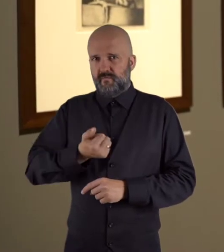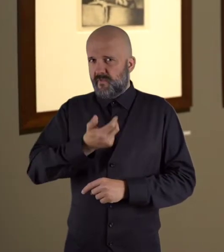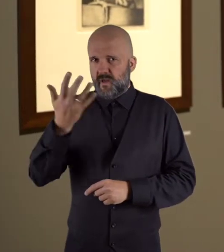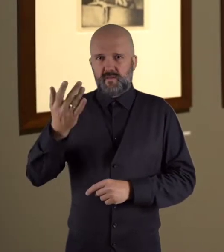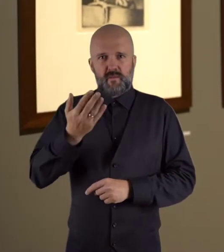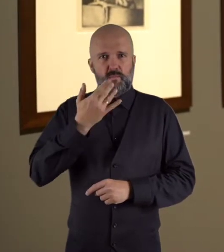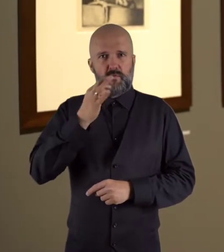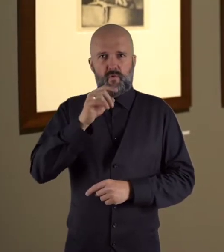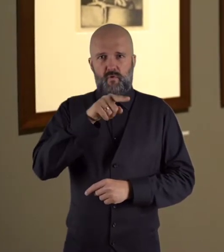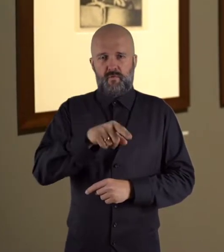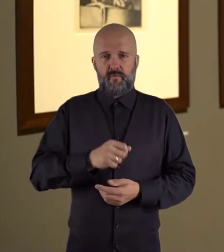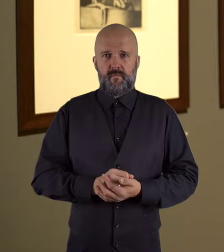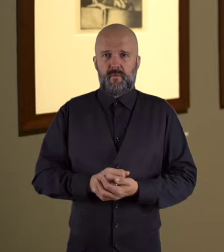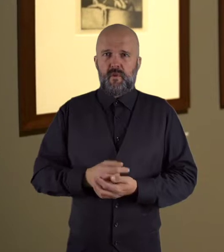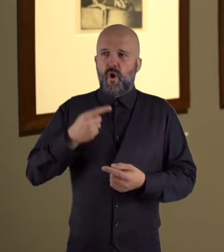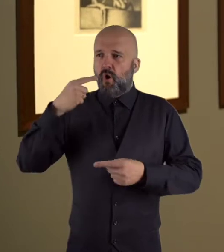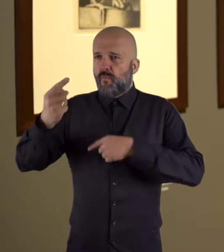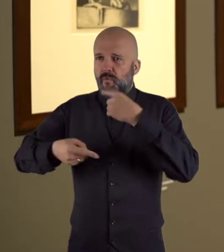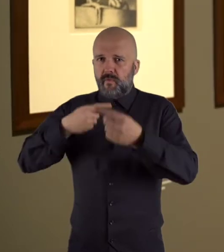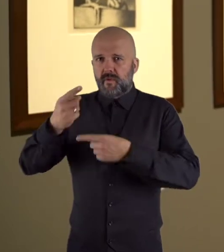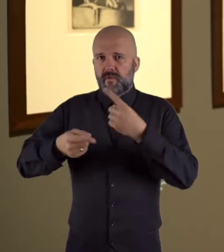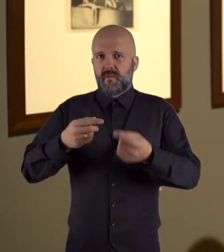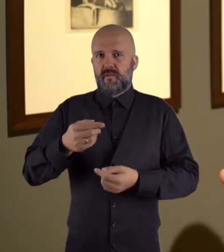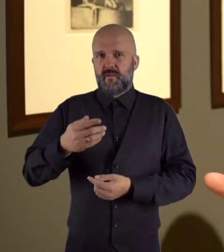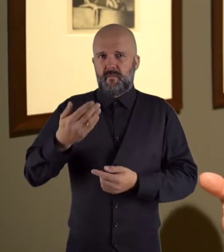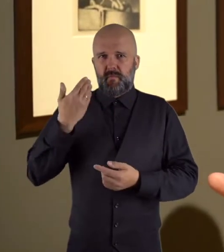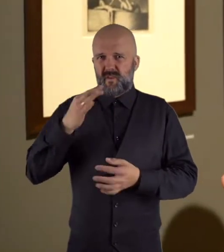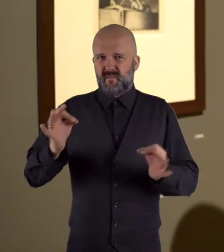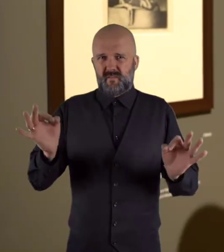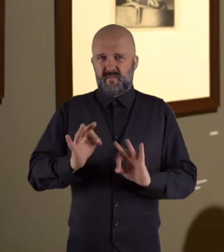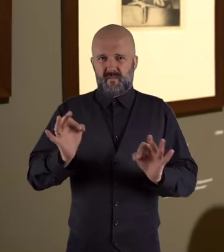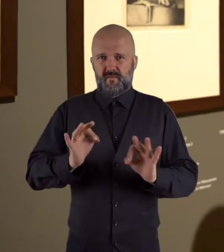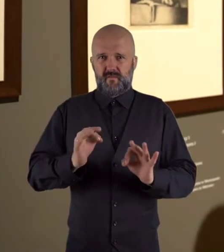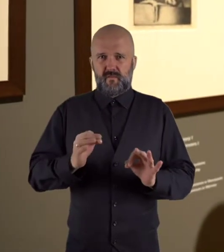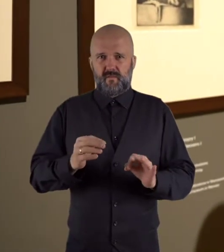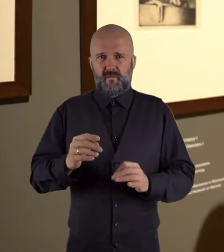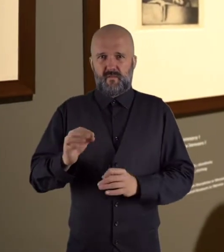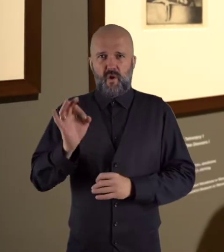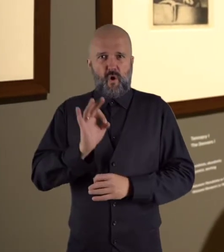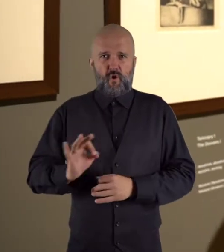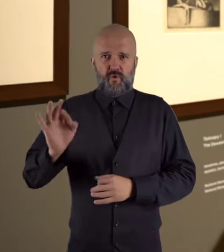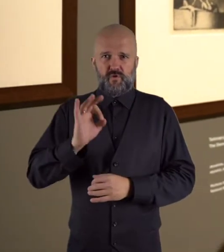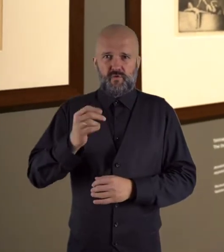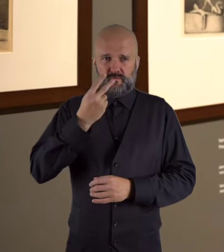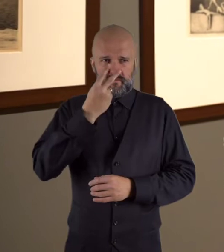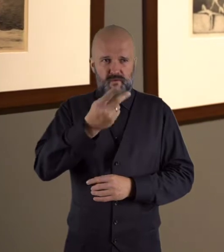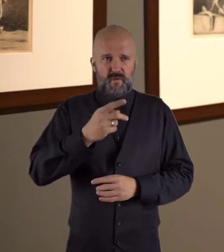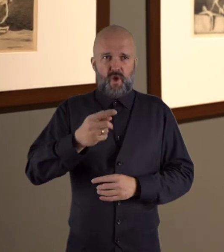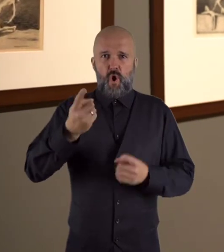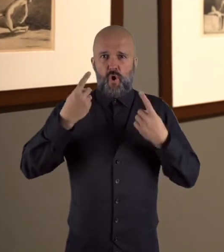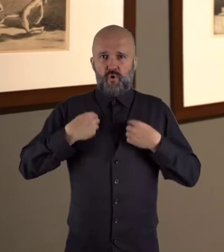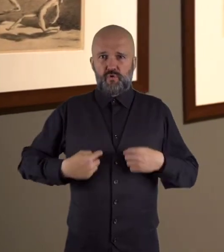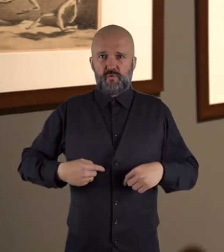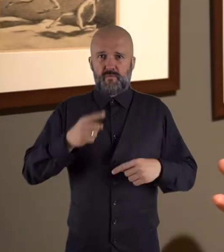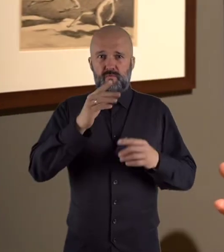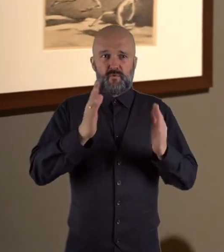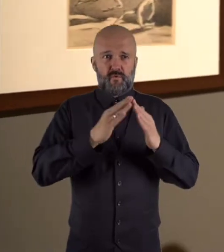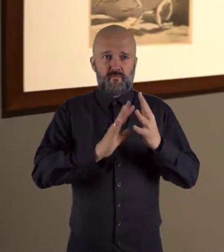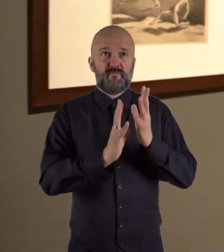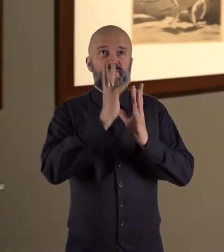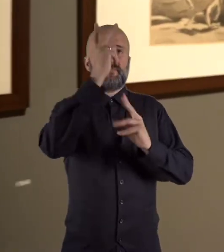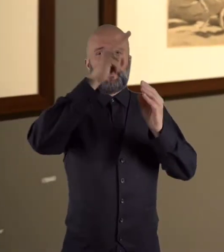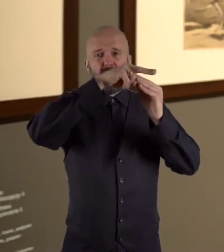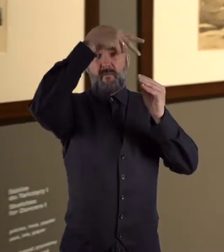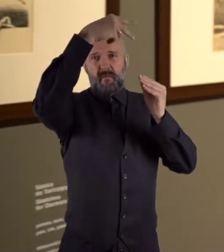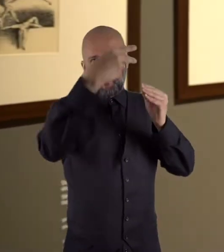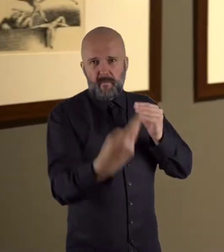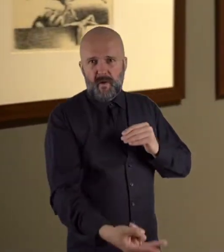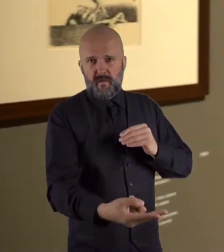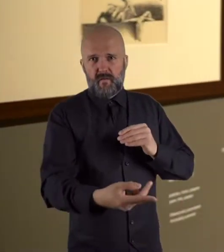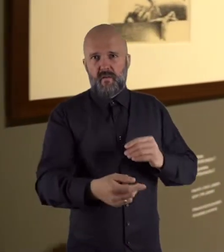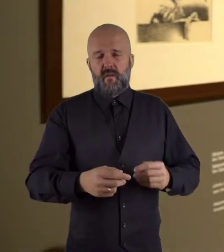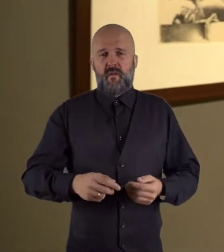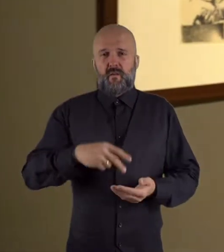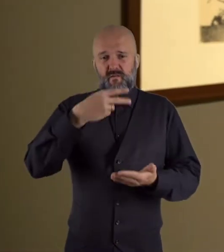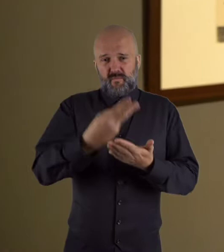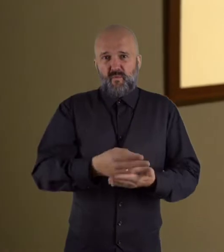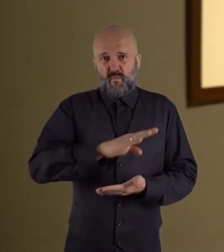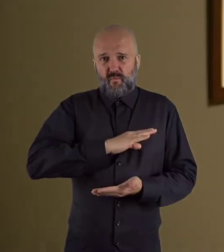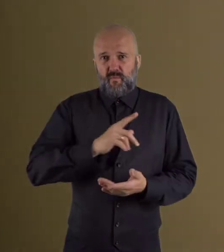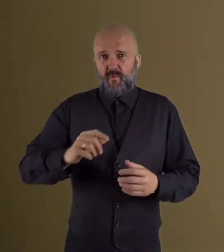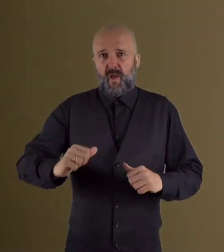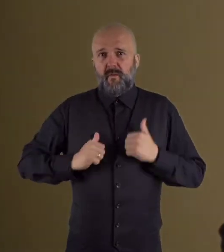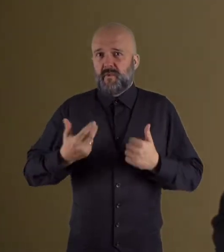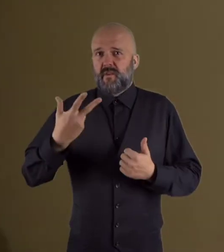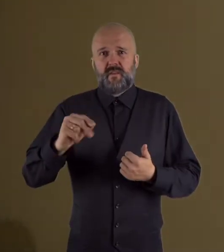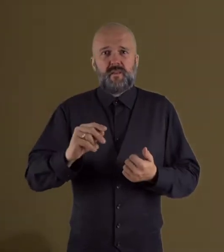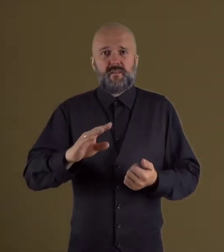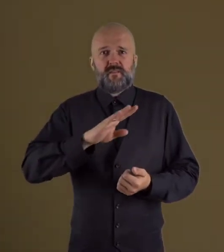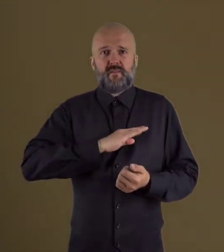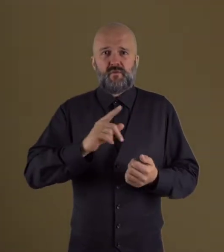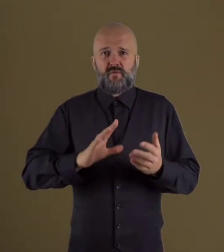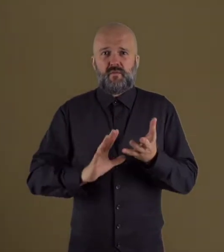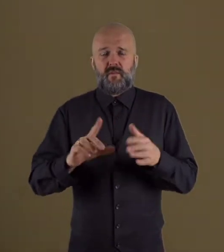who continued to give themselves dithered dramas, in which people jump out of burning houses in order to shatter on the cobblestones not wanting to burn inside.